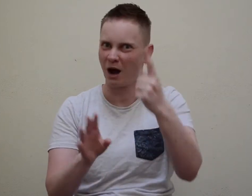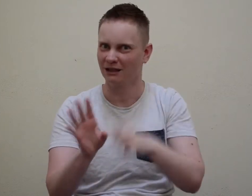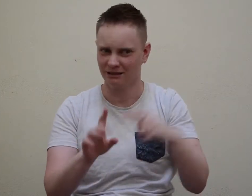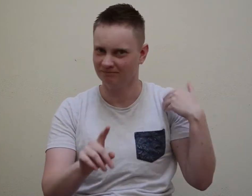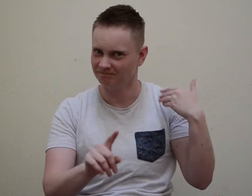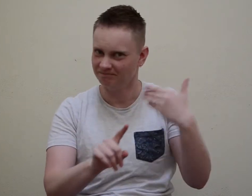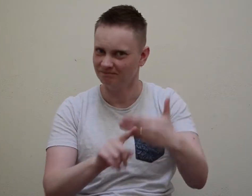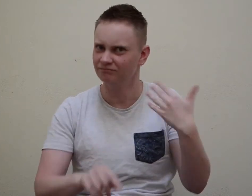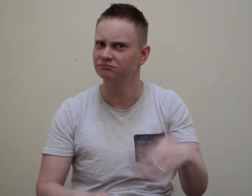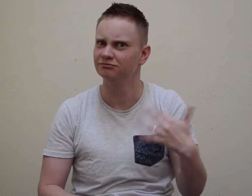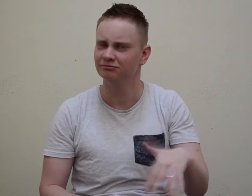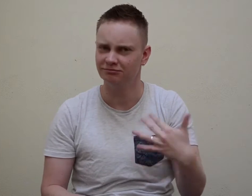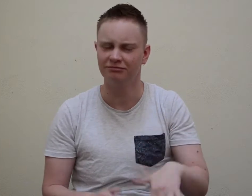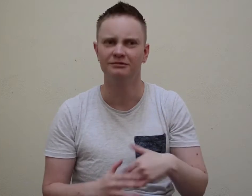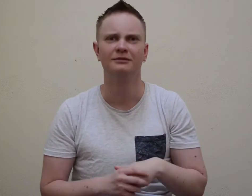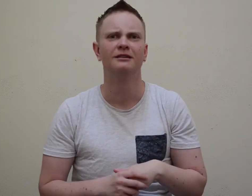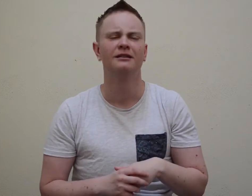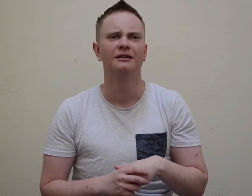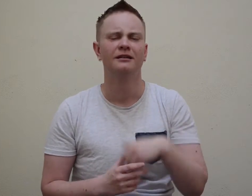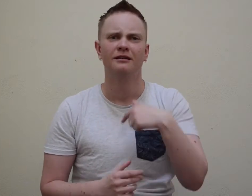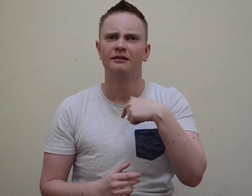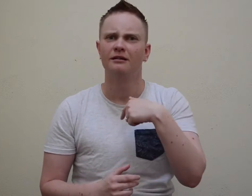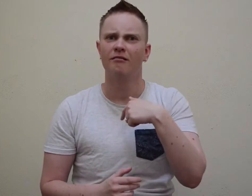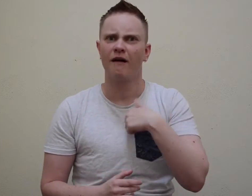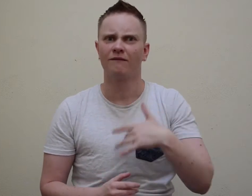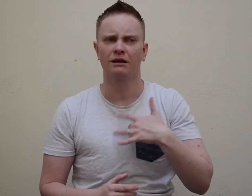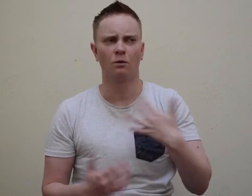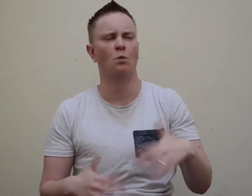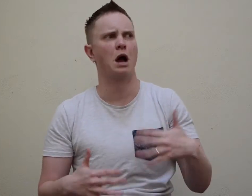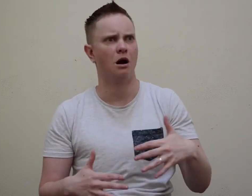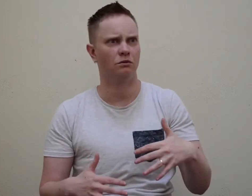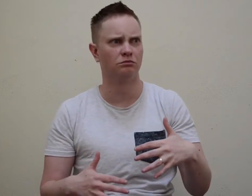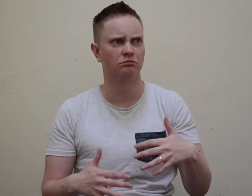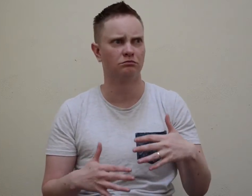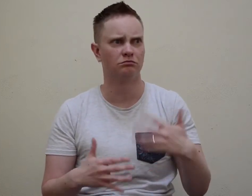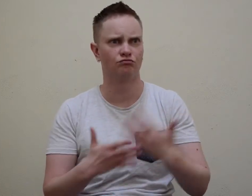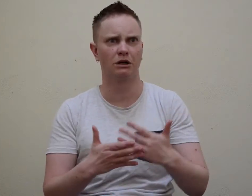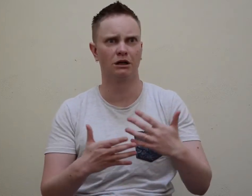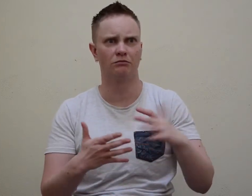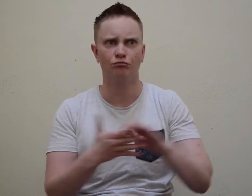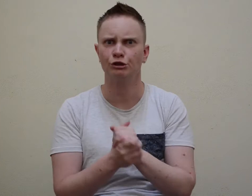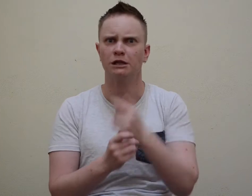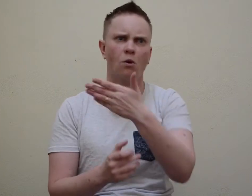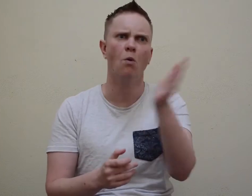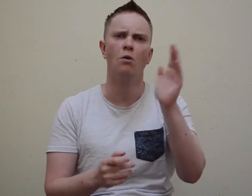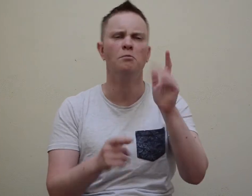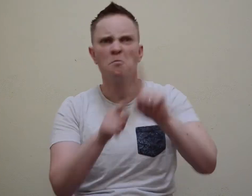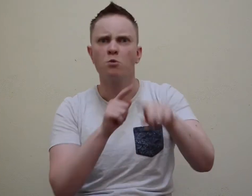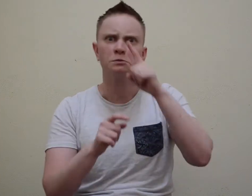It's been like a year. And I feel I feel like, wow, it's really grateful